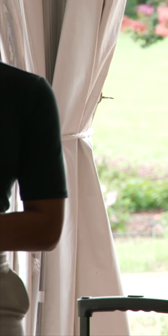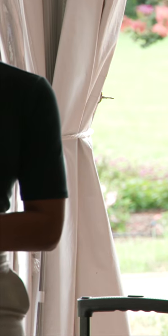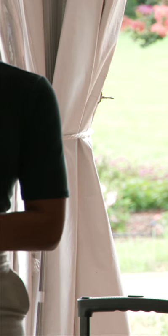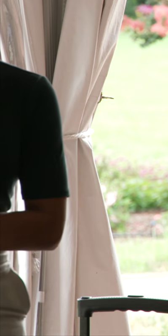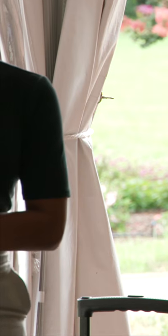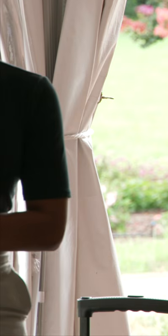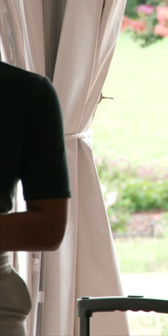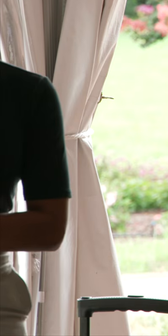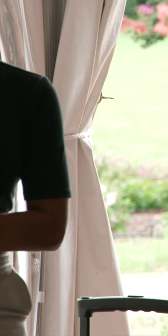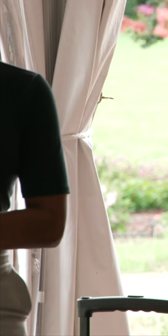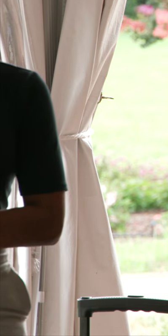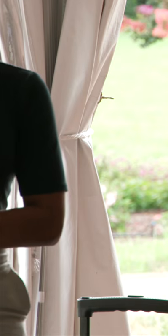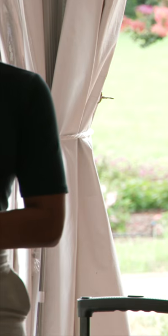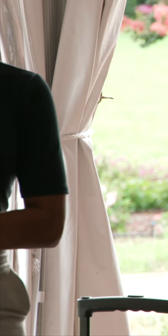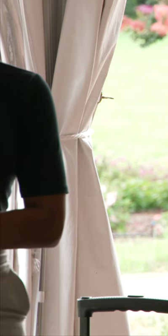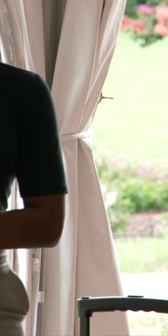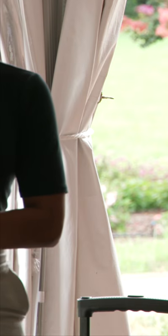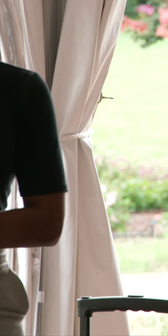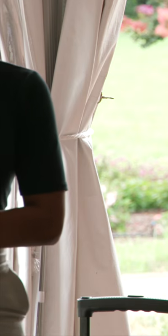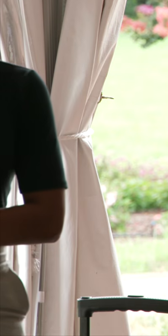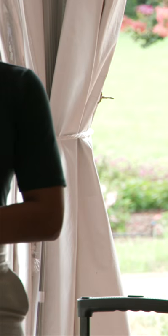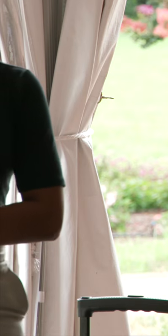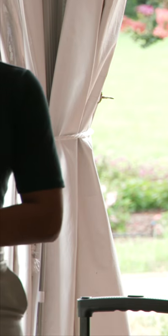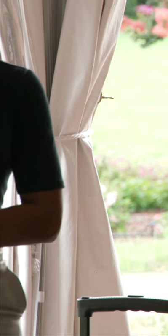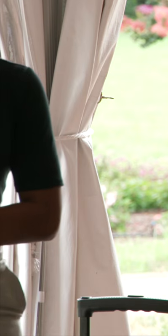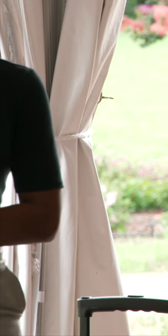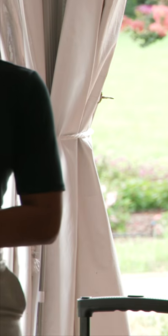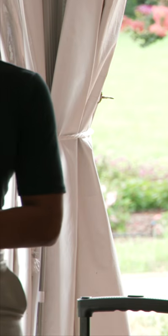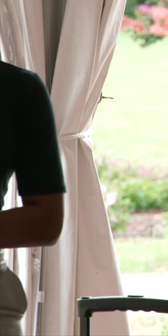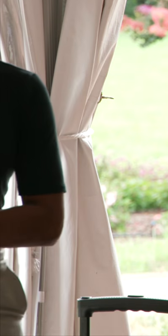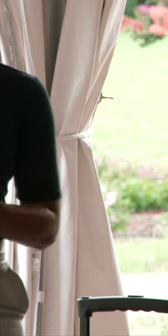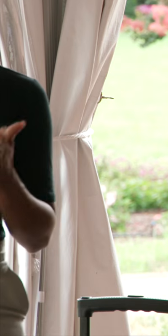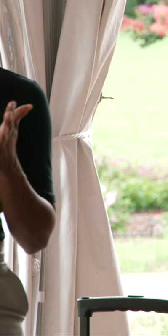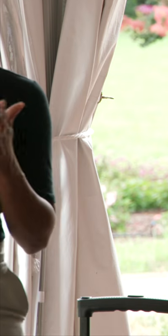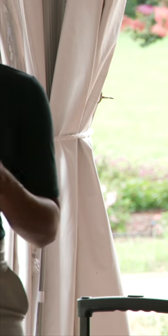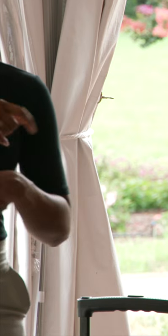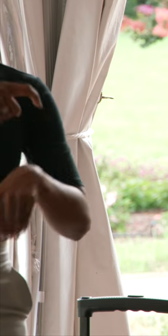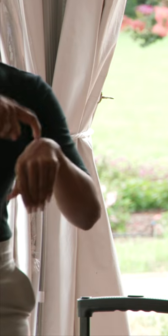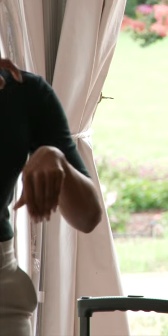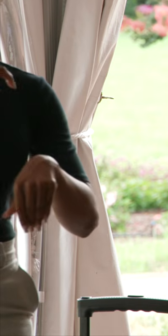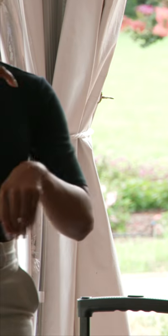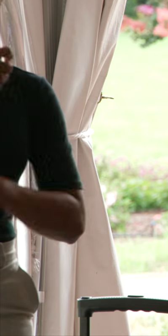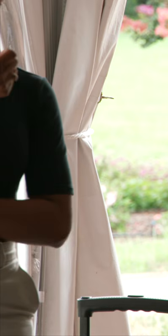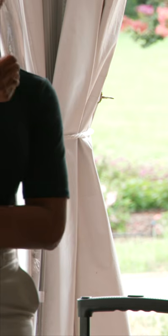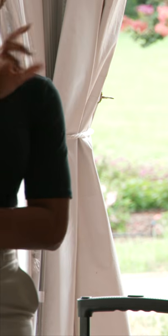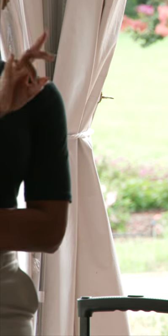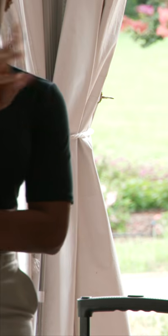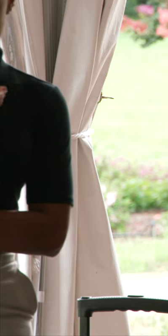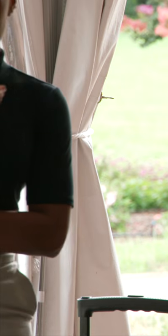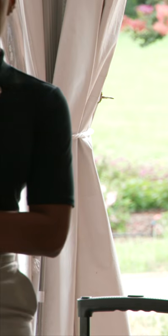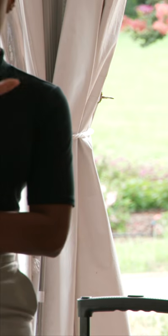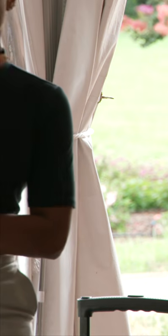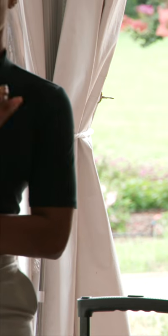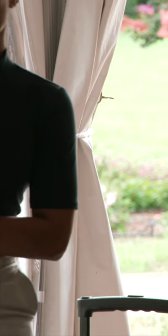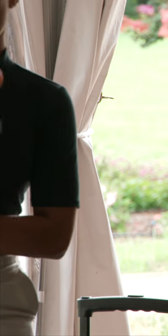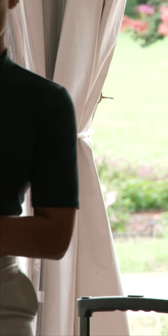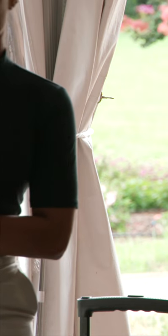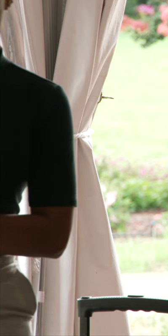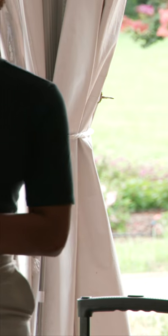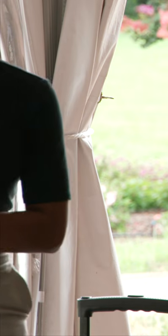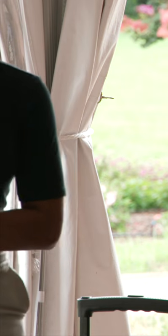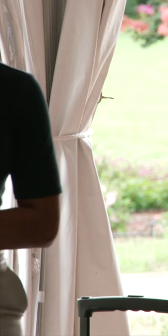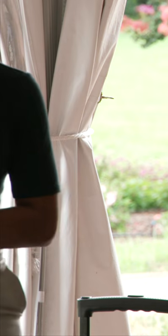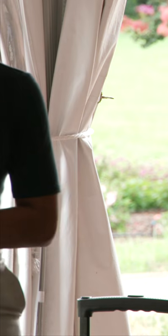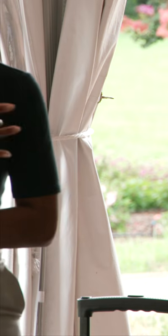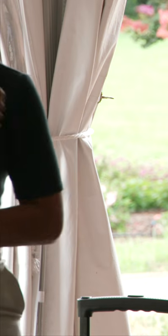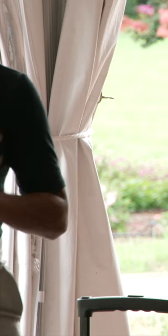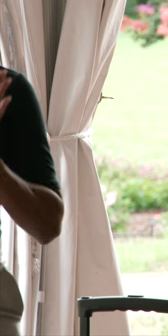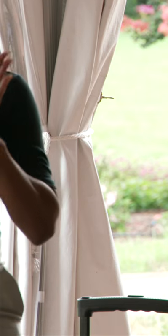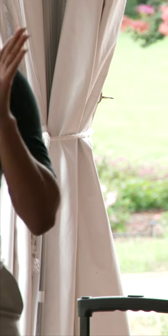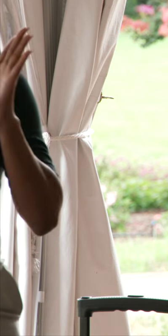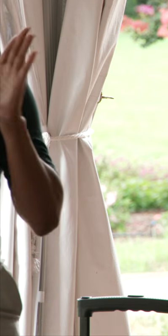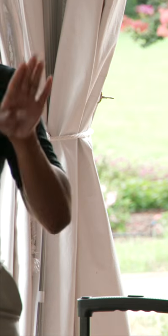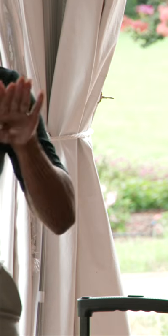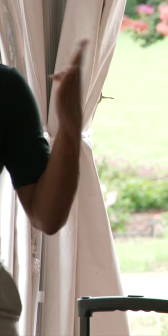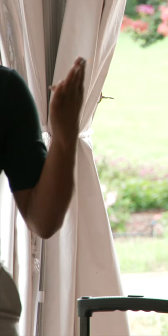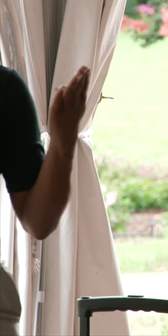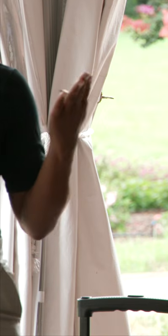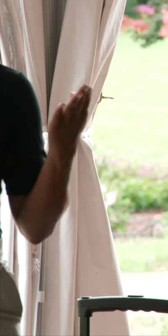the semiquincentennial. In '76, I was four. I had open-heart surgery for atrial septal defect.